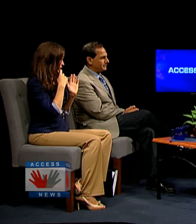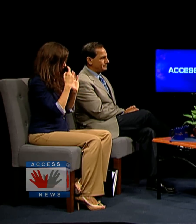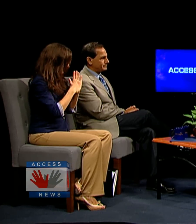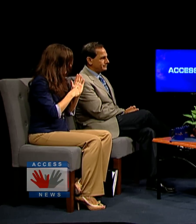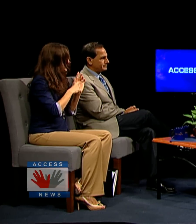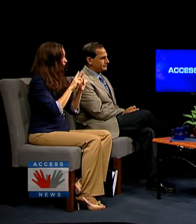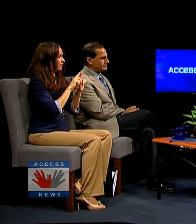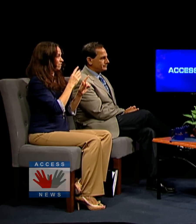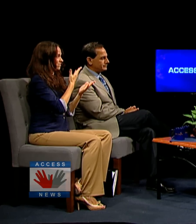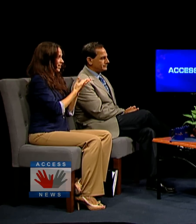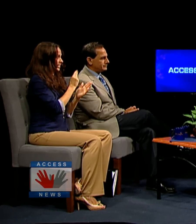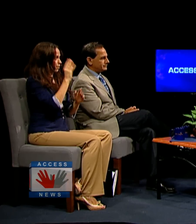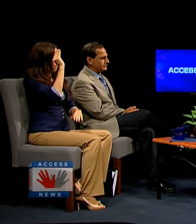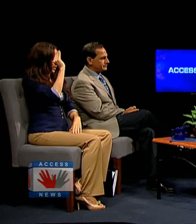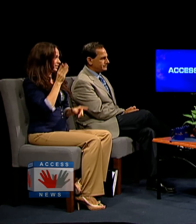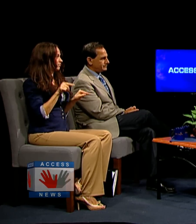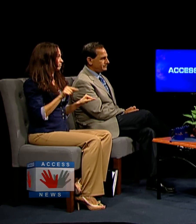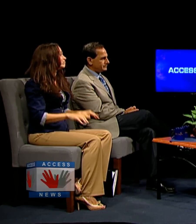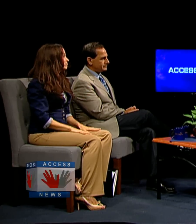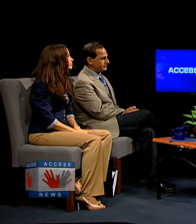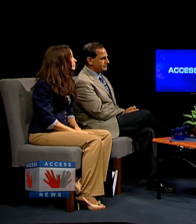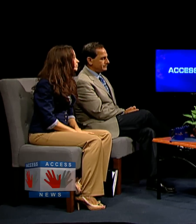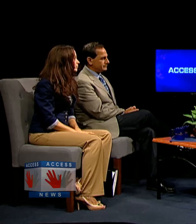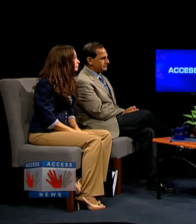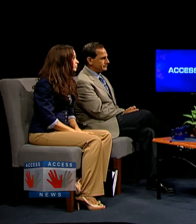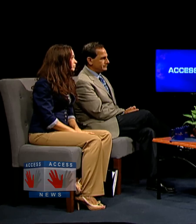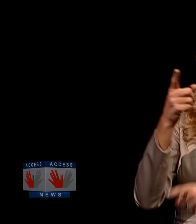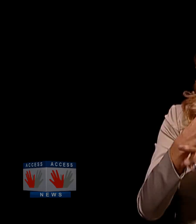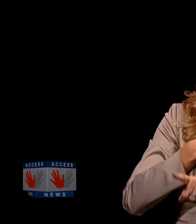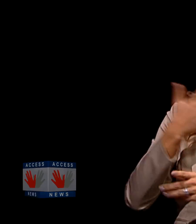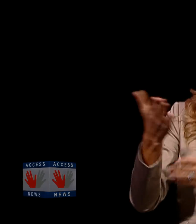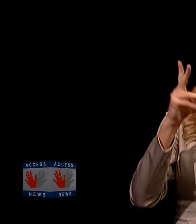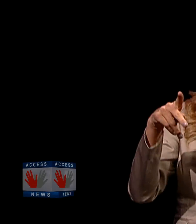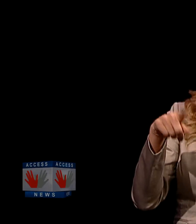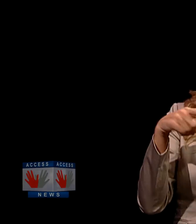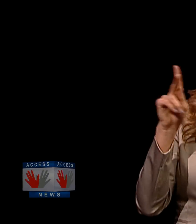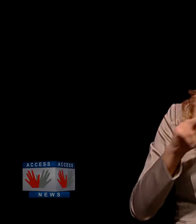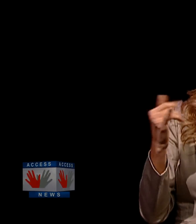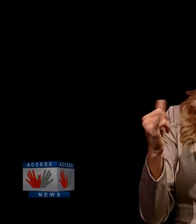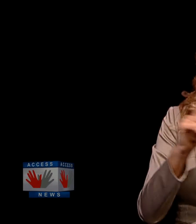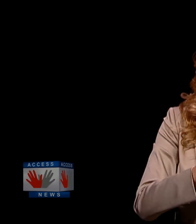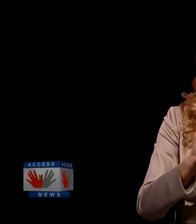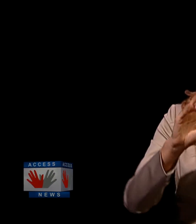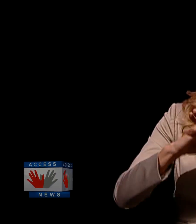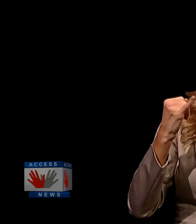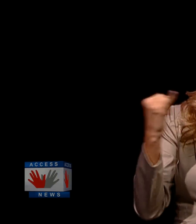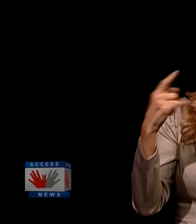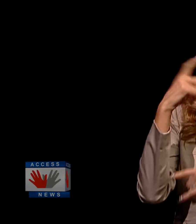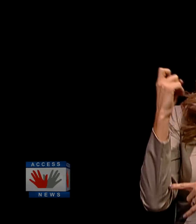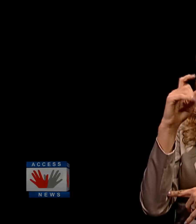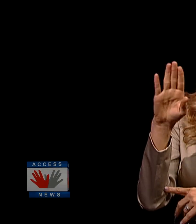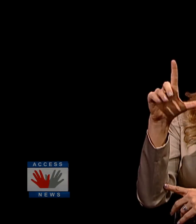I'm actually glad that you brought up about people